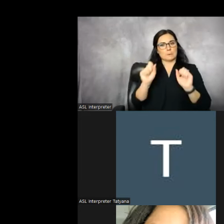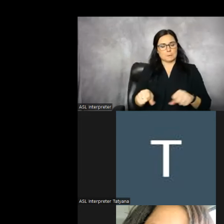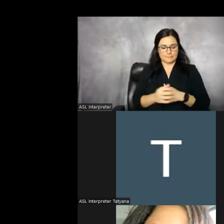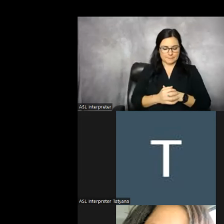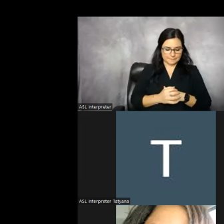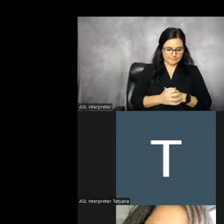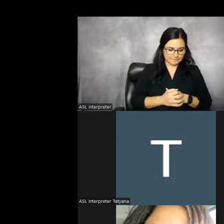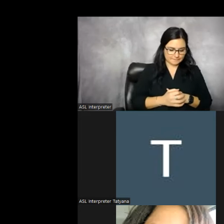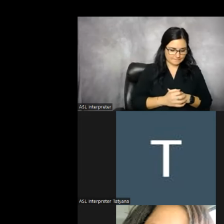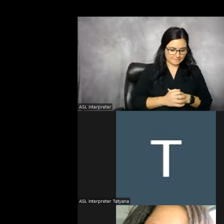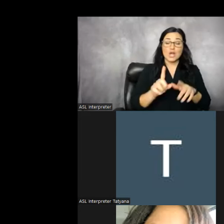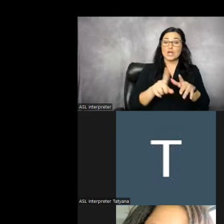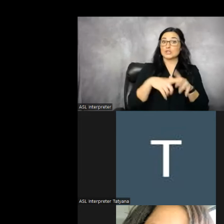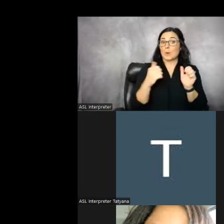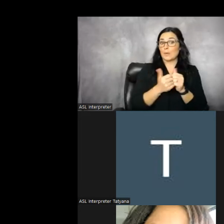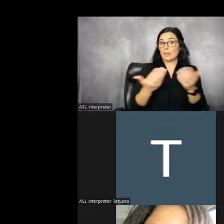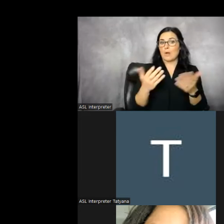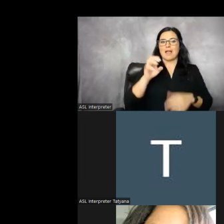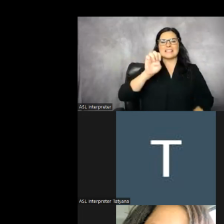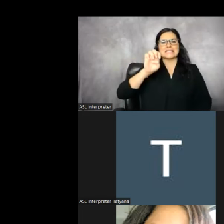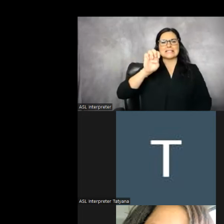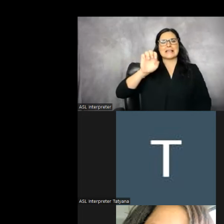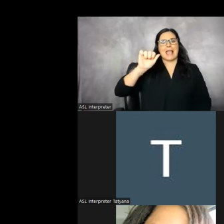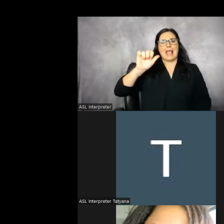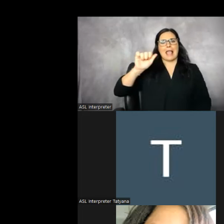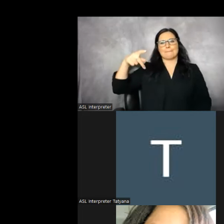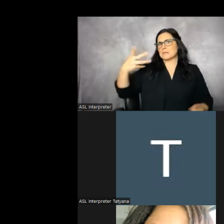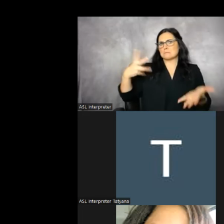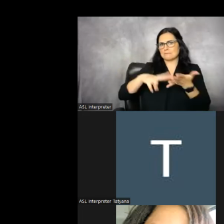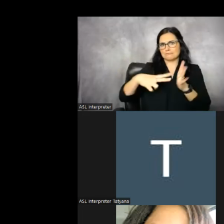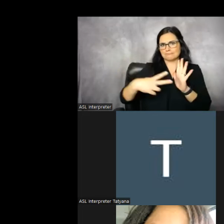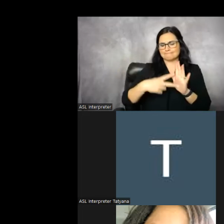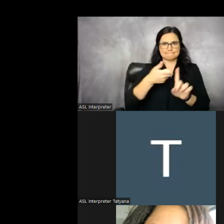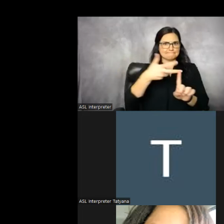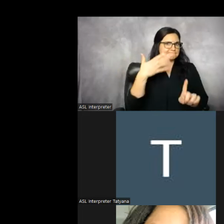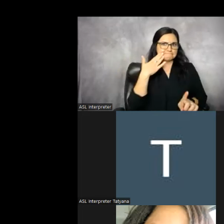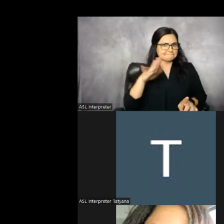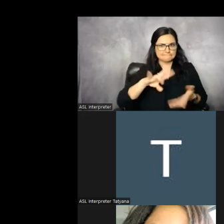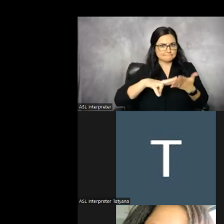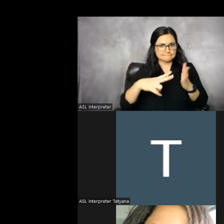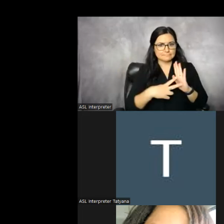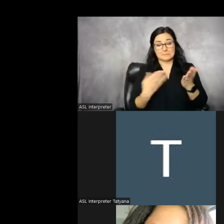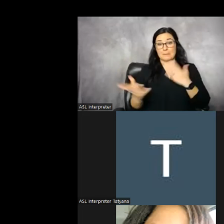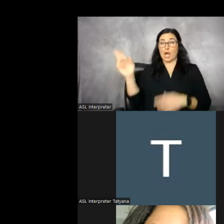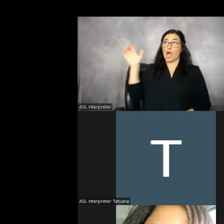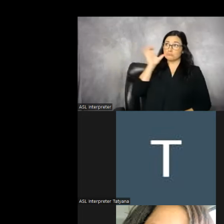So, starting off, what even is an EEAAP? Perhaps you never have heard of it. Perhaps you've maybe heard the phrase